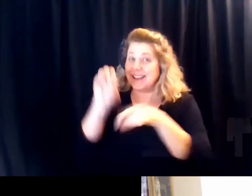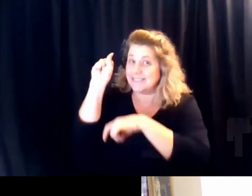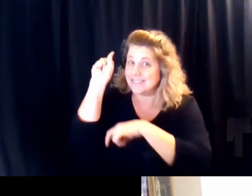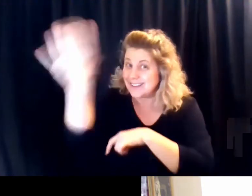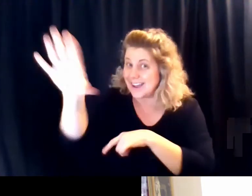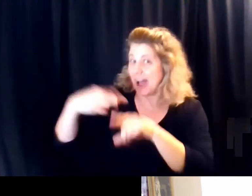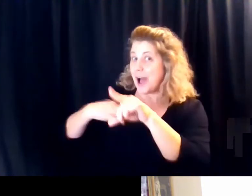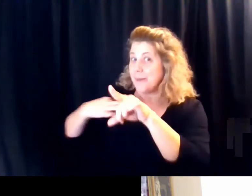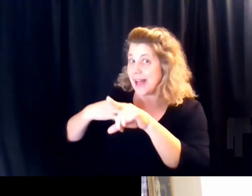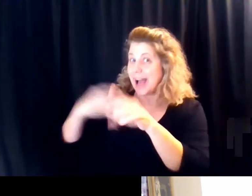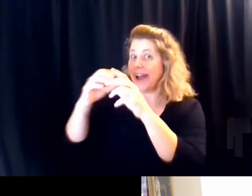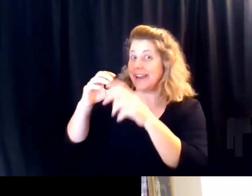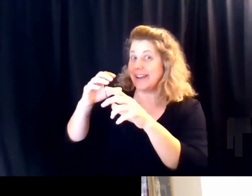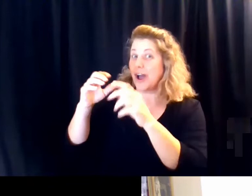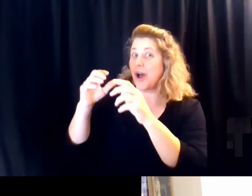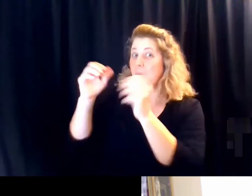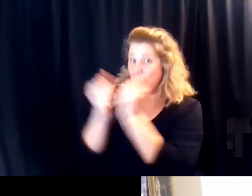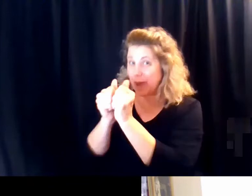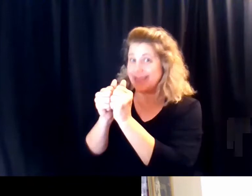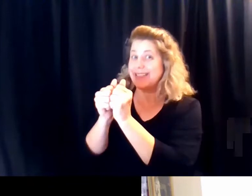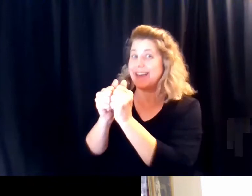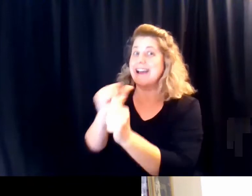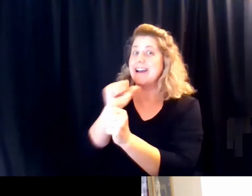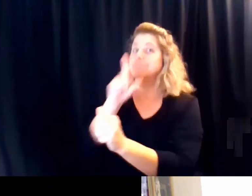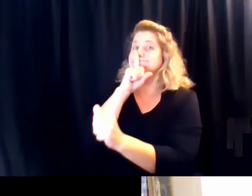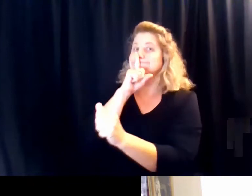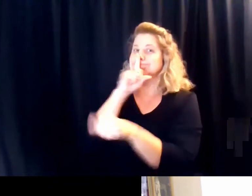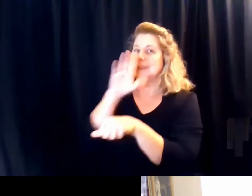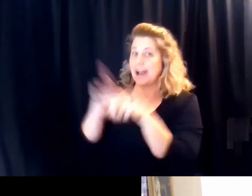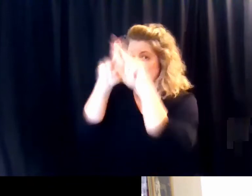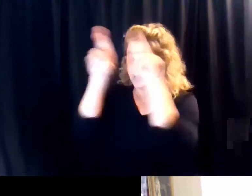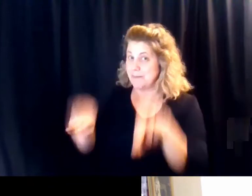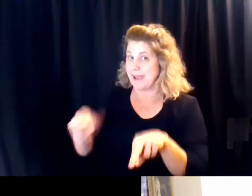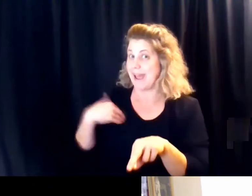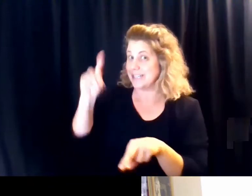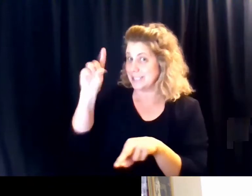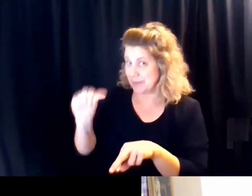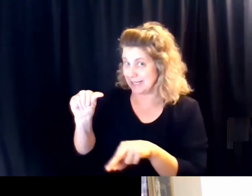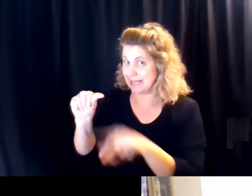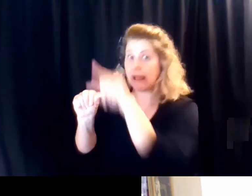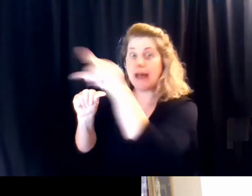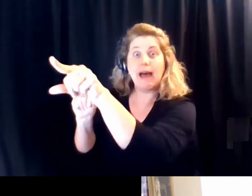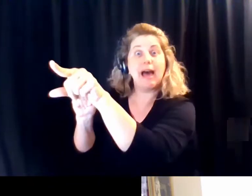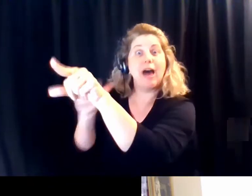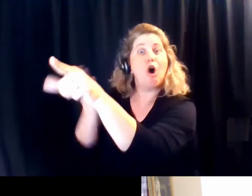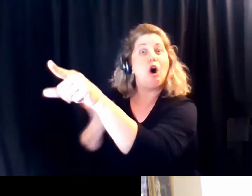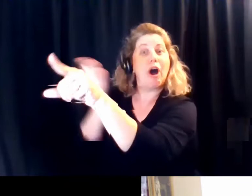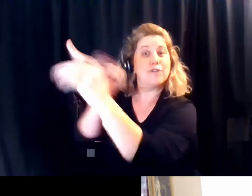Judith Heumann: That it was an undue hardship for them to do something like this and then is also the individual. Are you looking at this on campus.